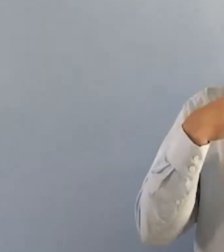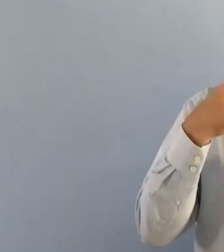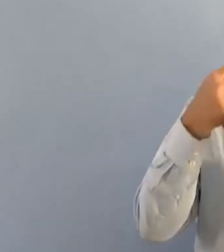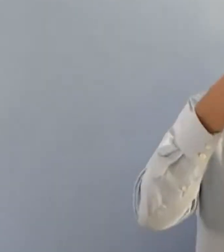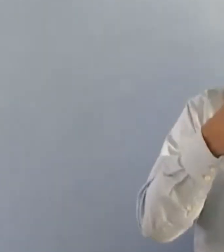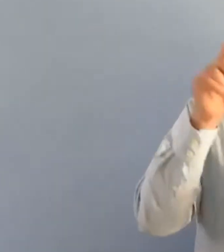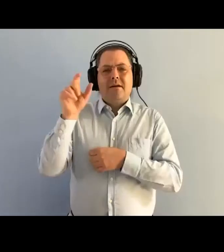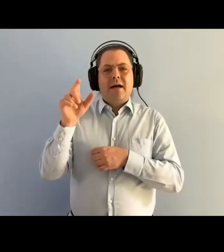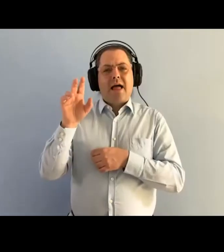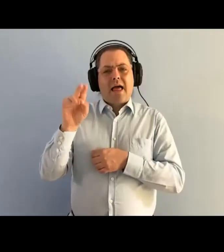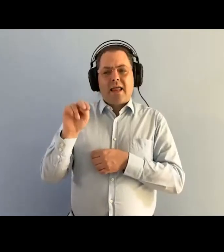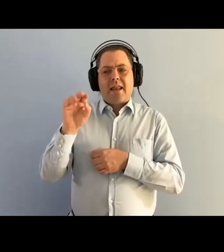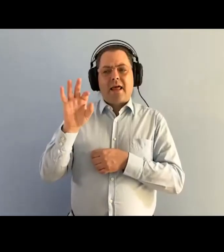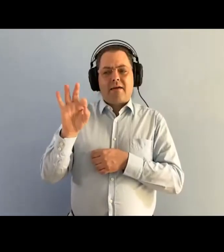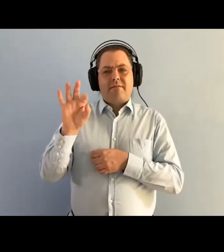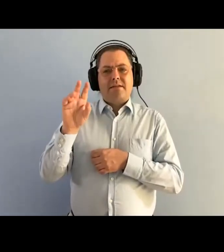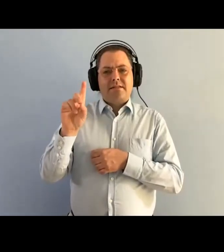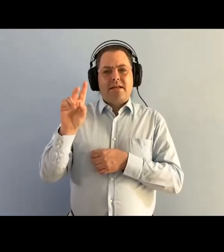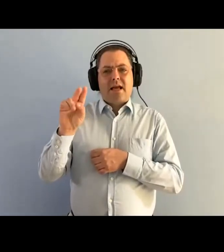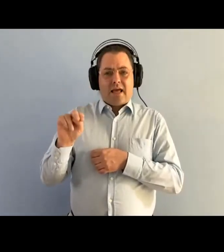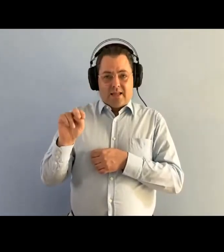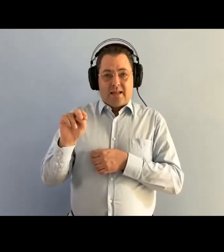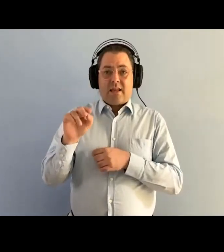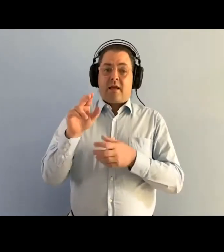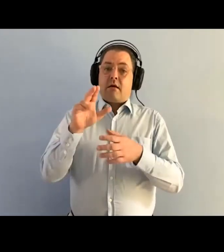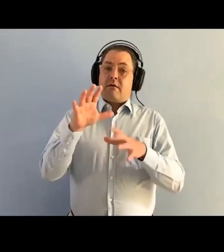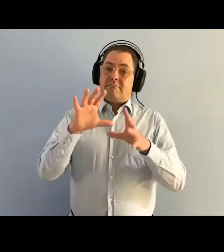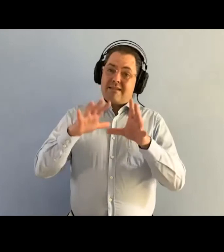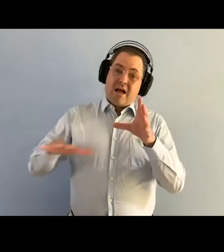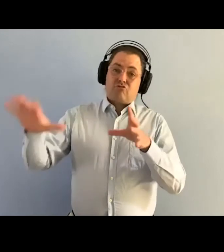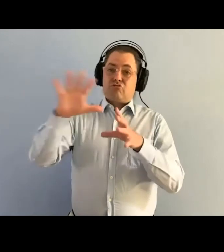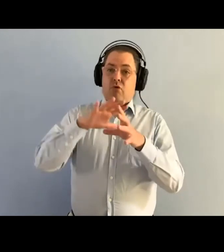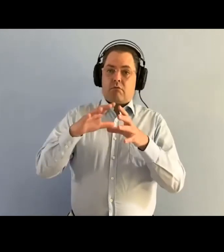from the national Federation of the Disabled-Nepal